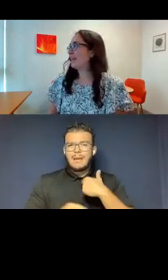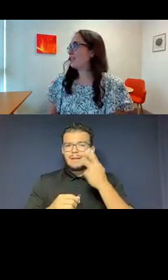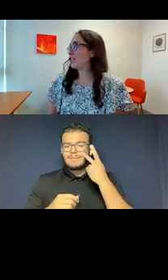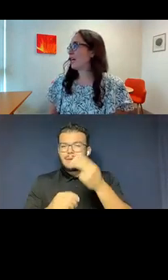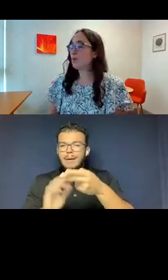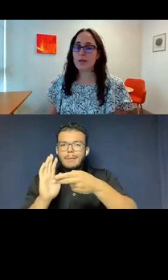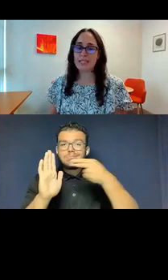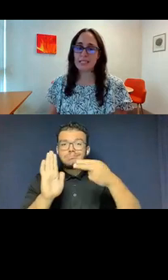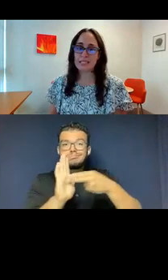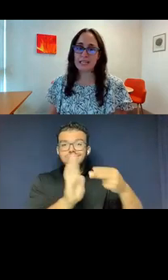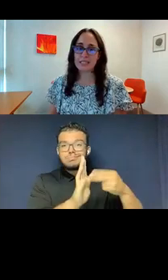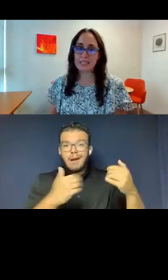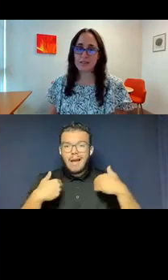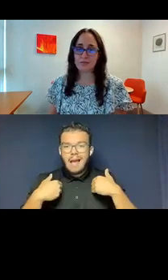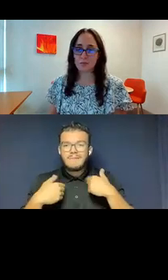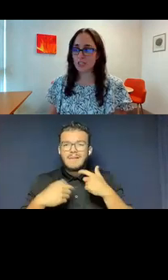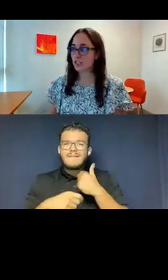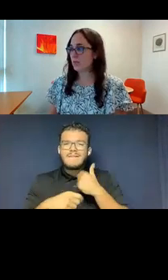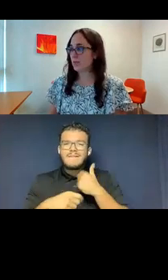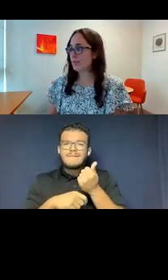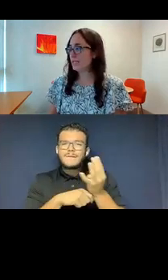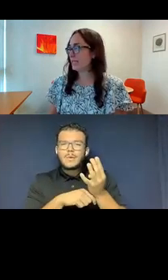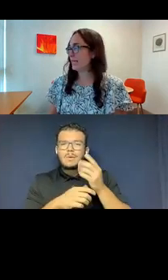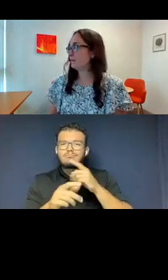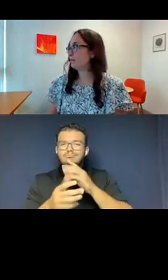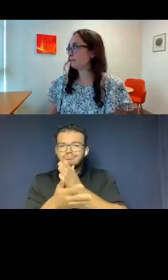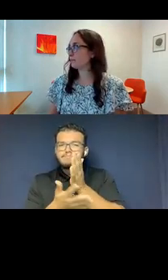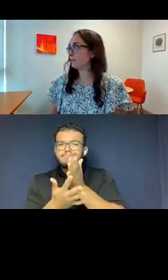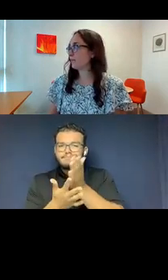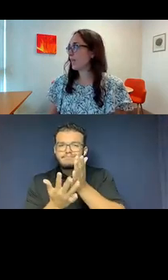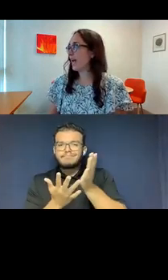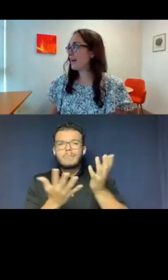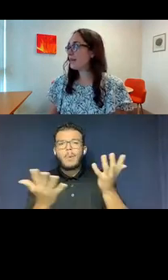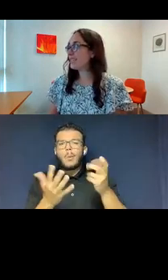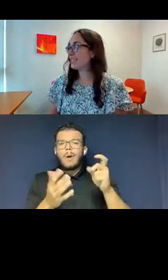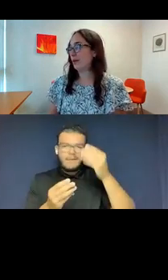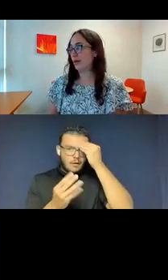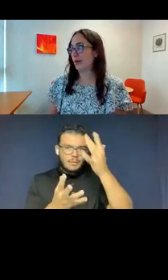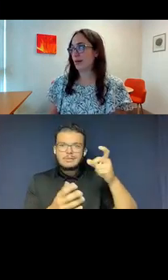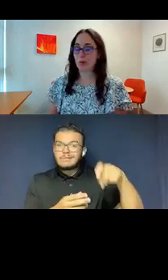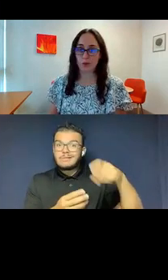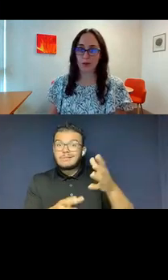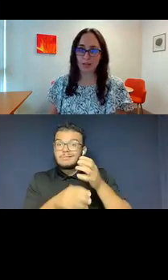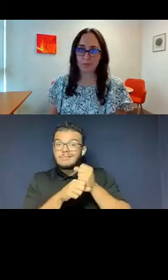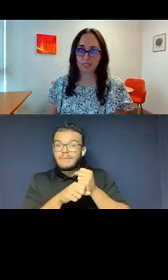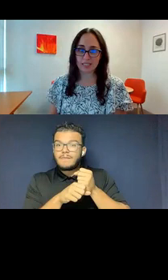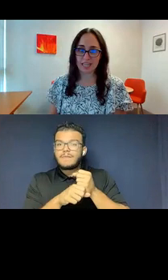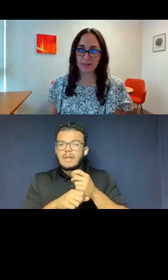But there's a couple of ways to get to the information you may be seeking. I always like to go to grant programs.